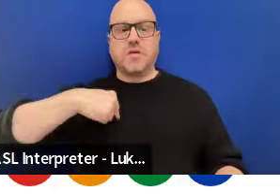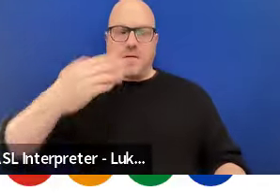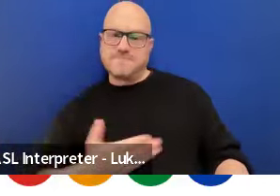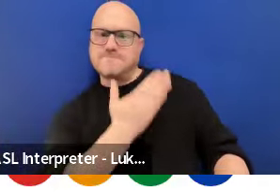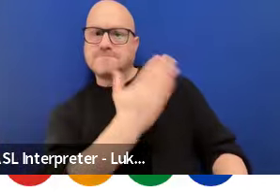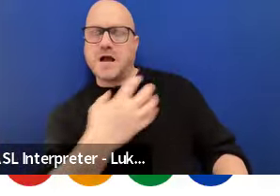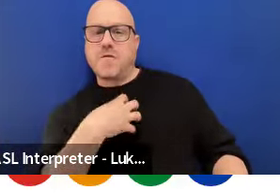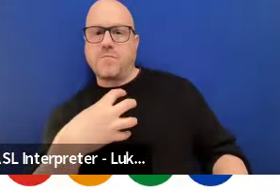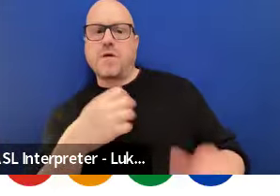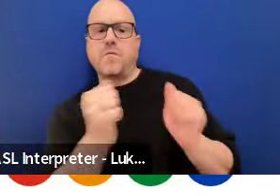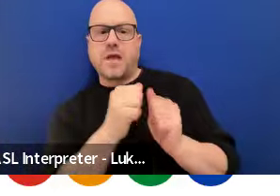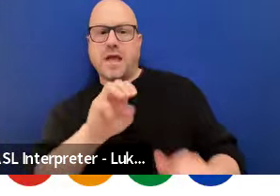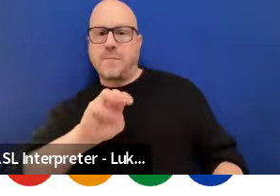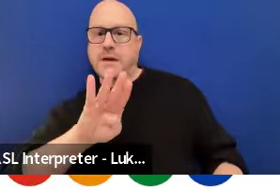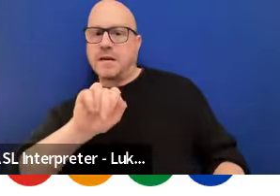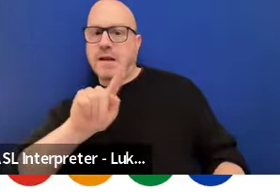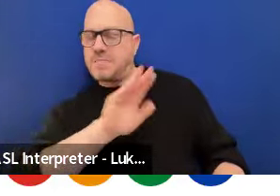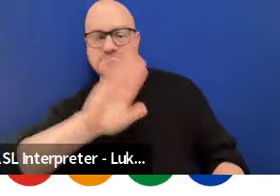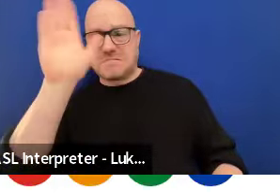ESTIMATED TIME OF DENIAL. I FILED A COMPLAINT WITH THE